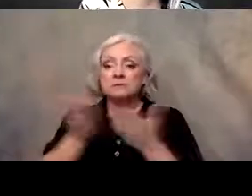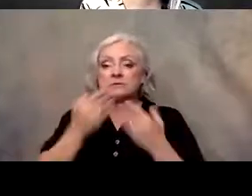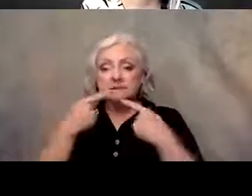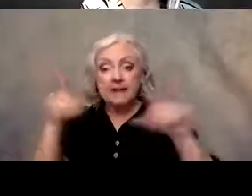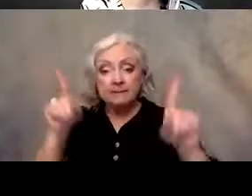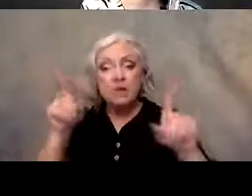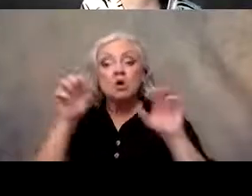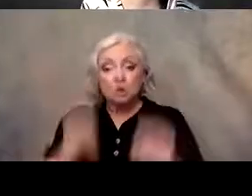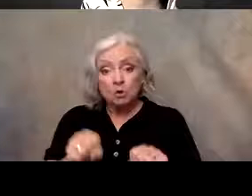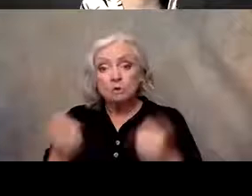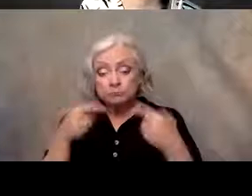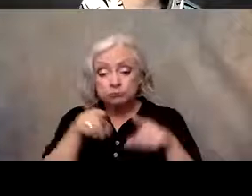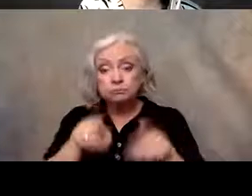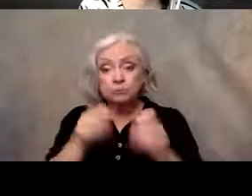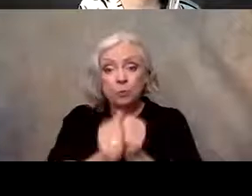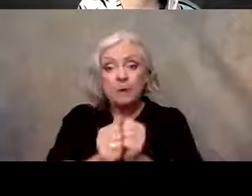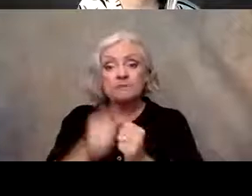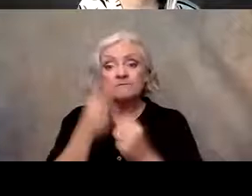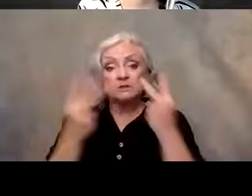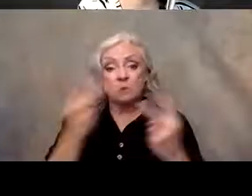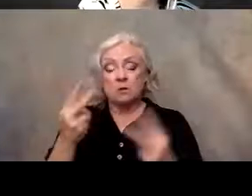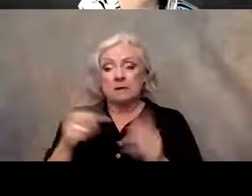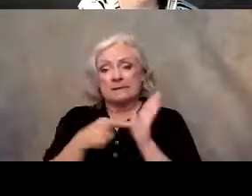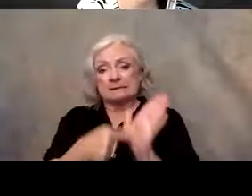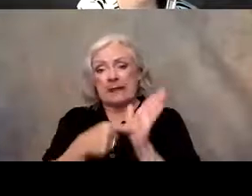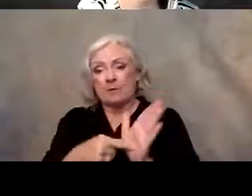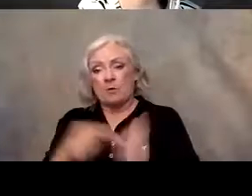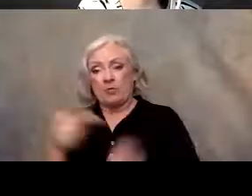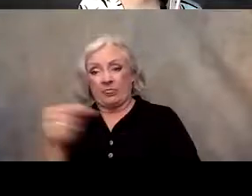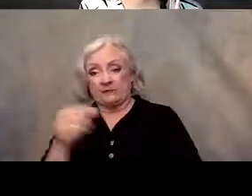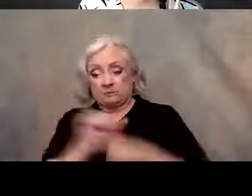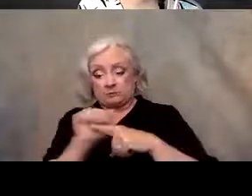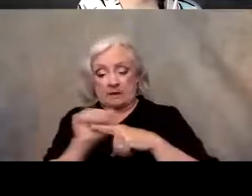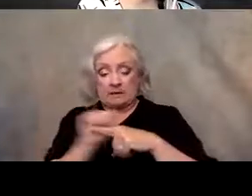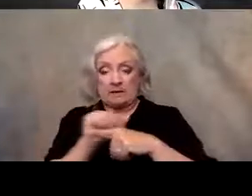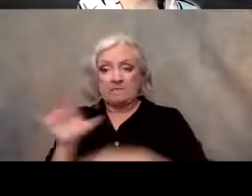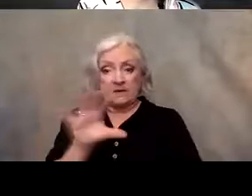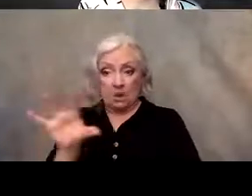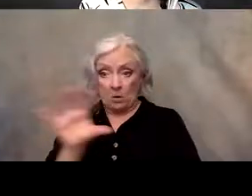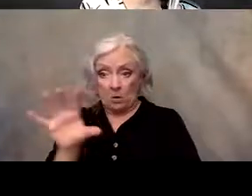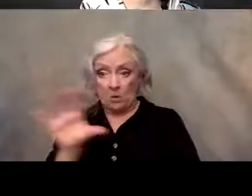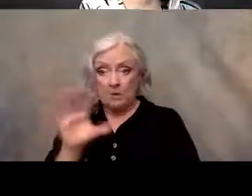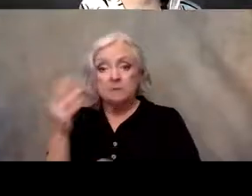So the example I have here is a training video that LUNA has put together. It uses animation along with voiceover